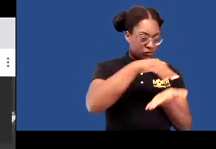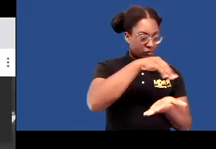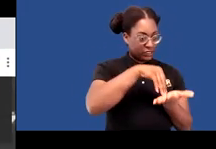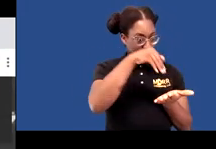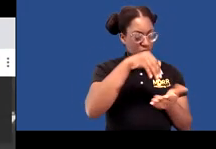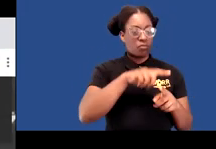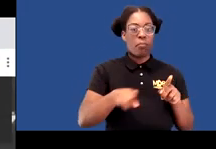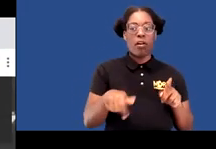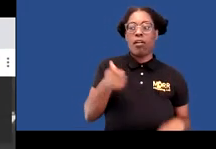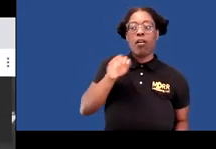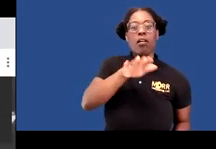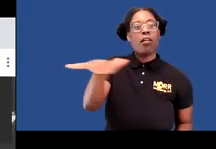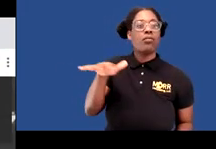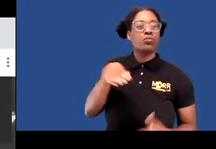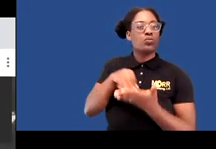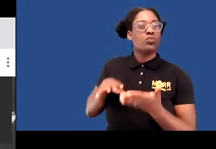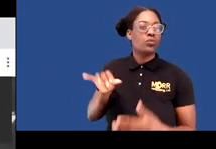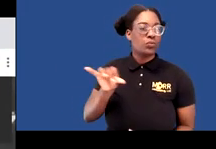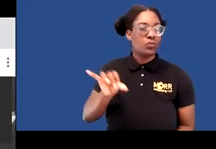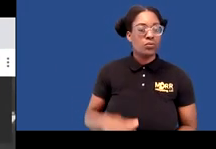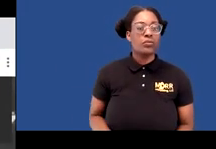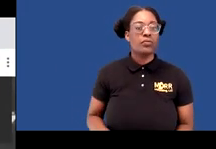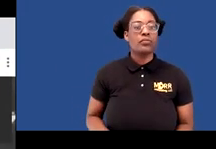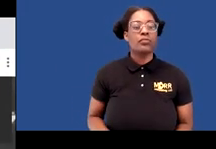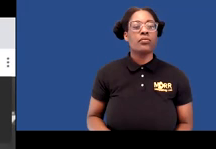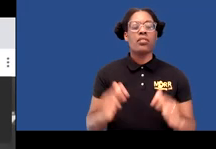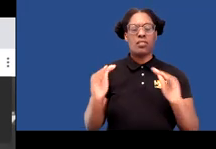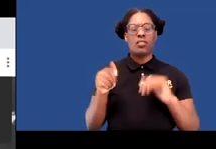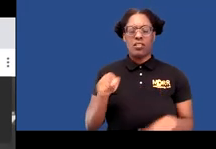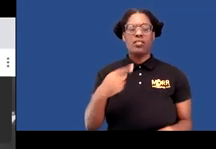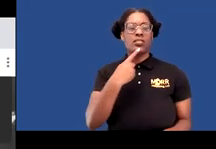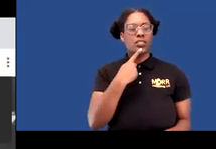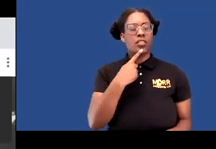This is a nice one: "Owning when I felt uncomfortable or made mistakes